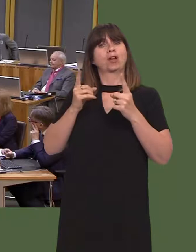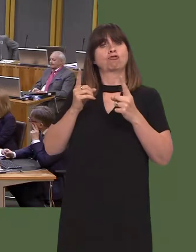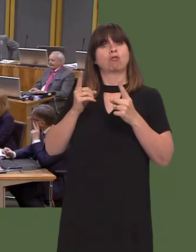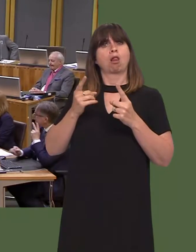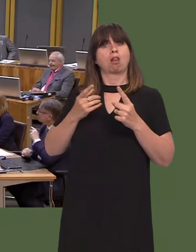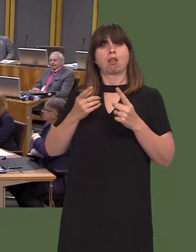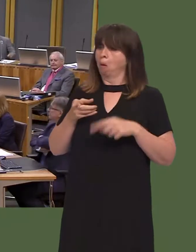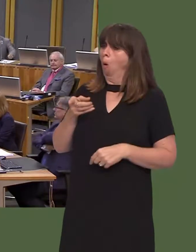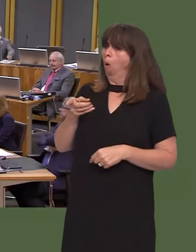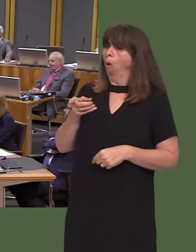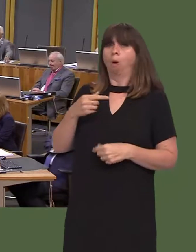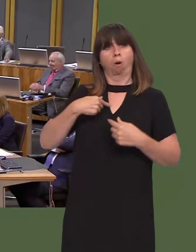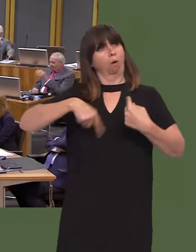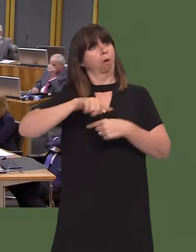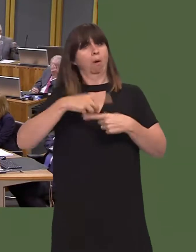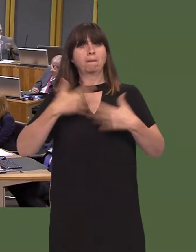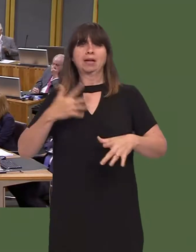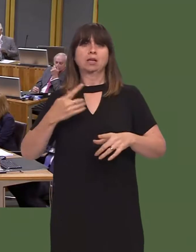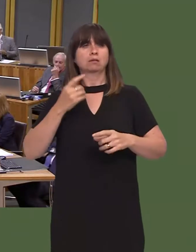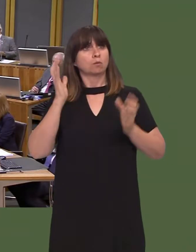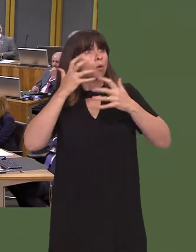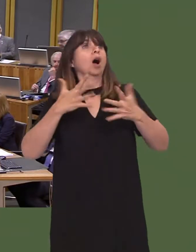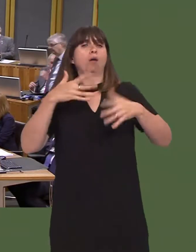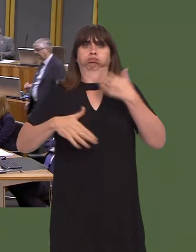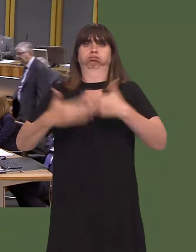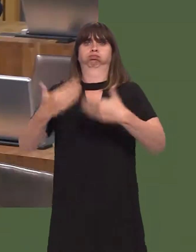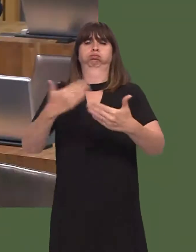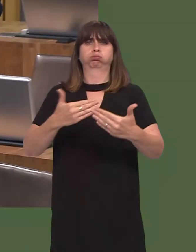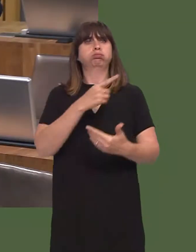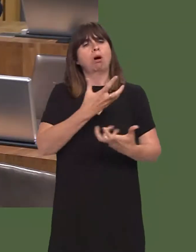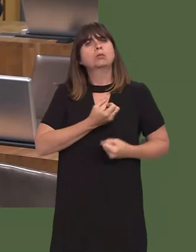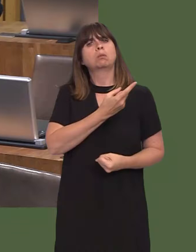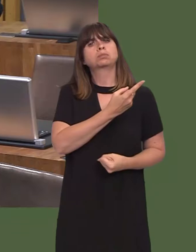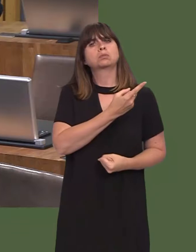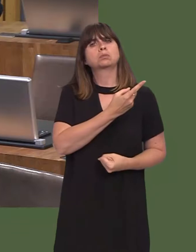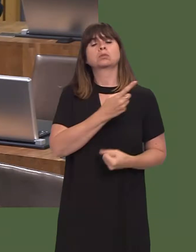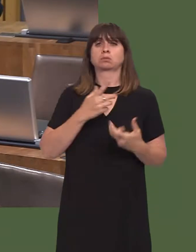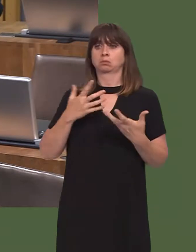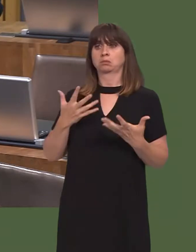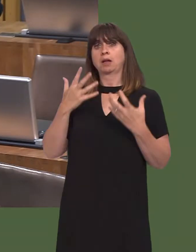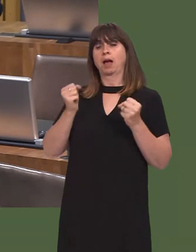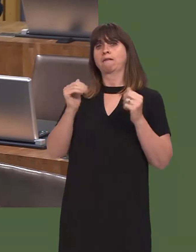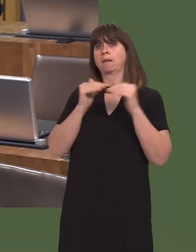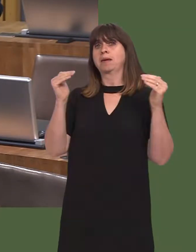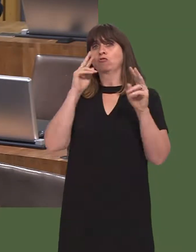recognised that we acted quickly and appropriately once concerns were raised. We commissioned a review of the governance of the regeneration investment fund for Wales, and a peer review